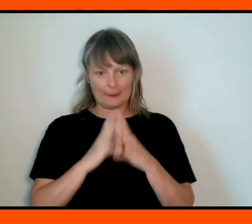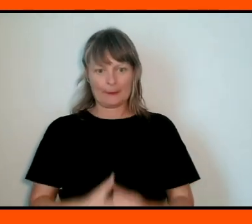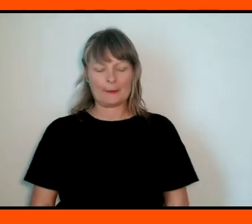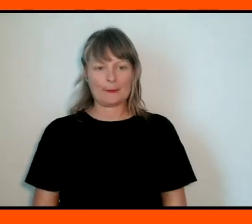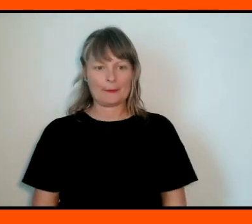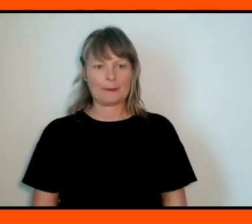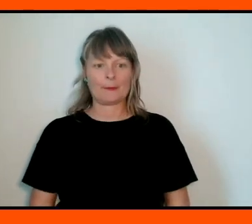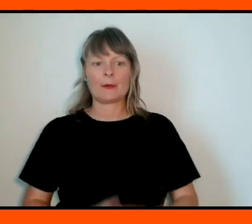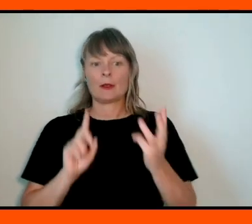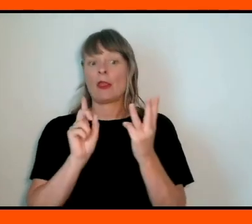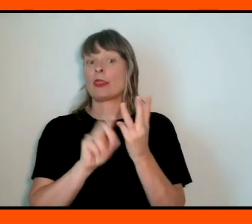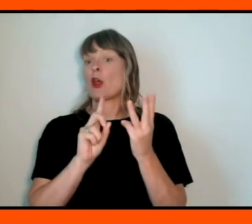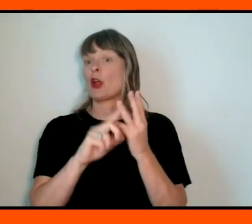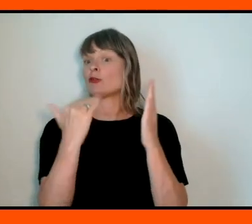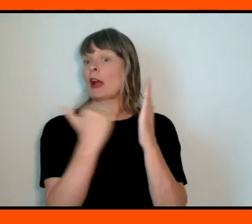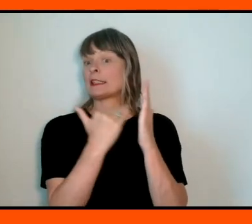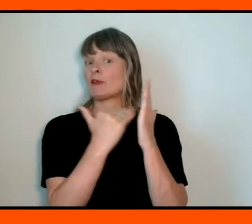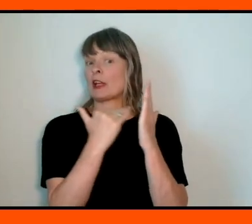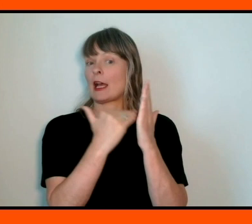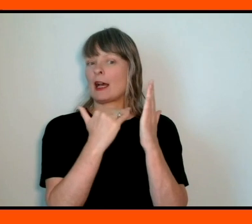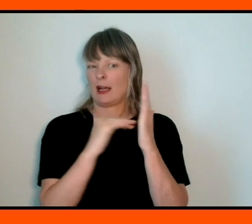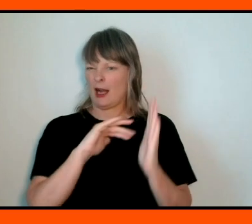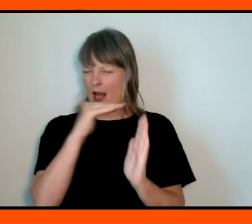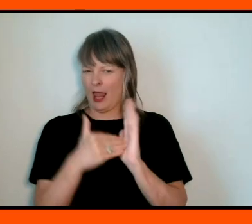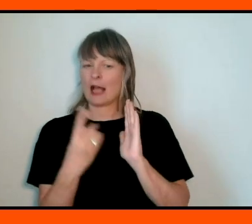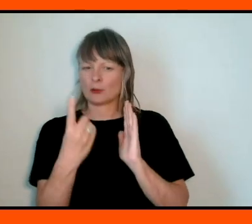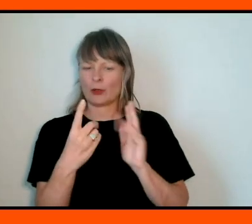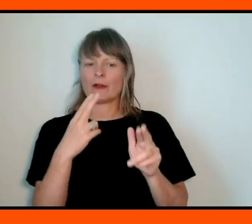The third criterion and the final one that we will look at for phase 1